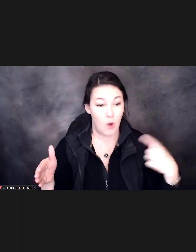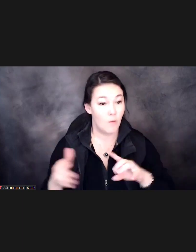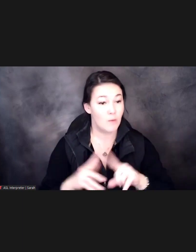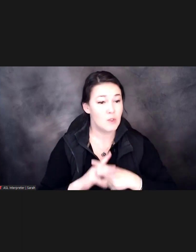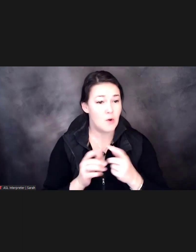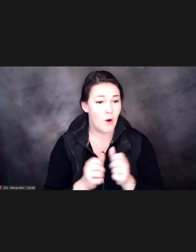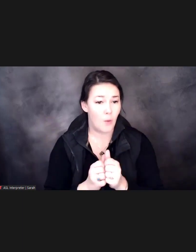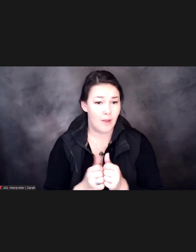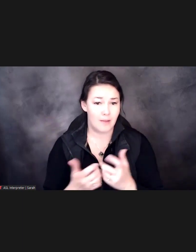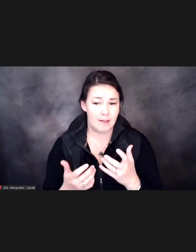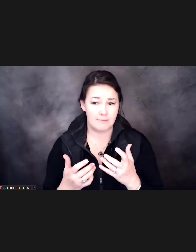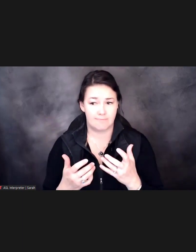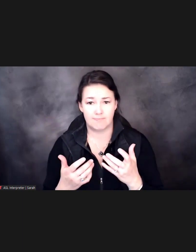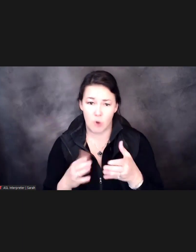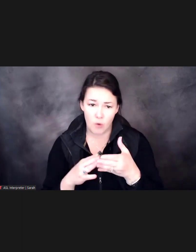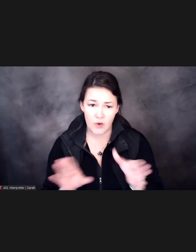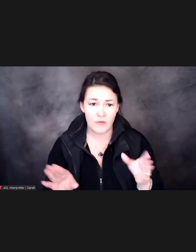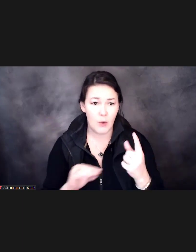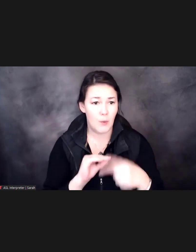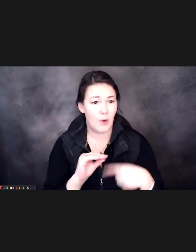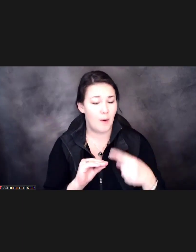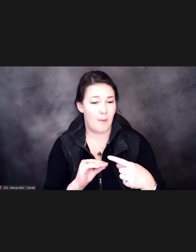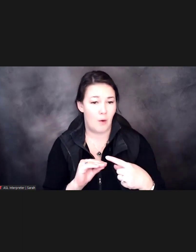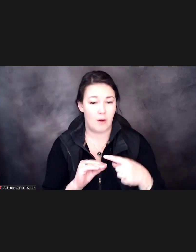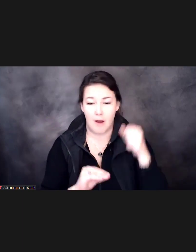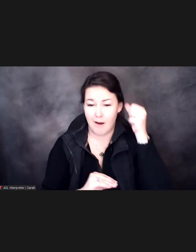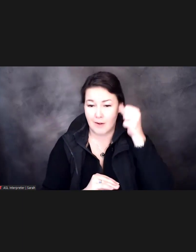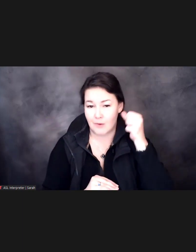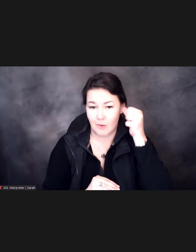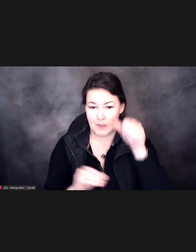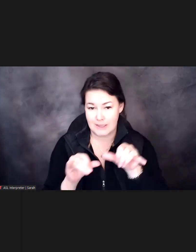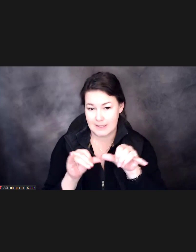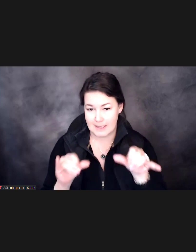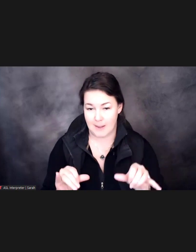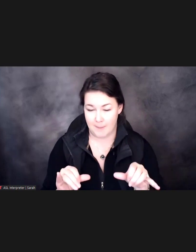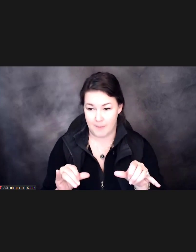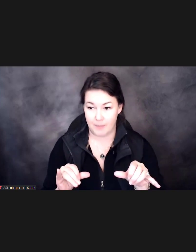by giving you an overview of the auditory system, or hearing system,